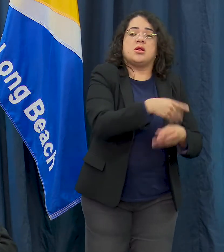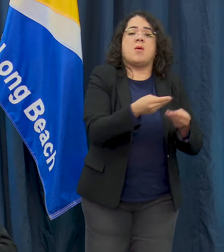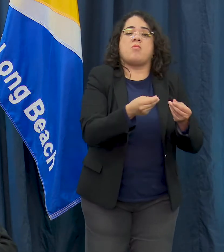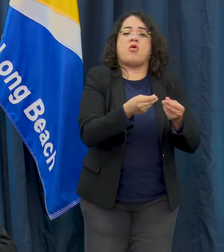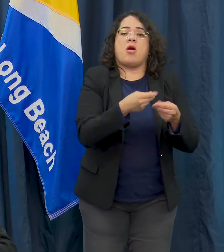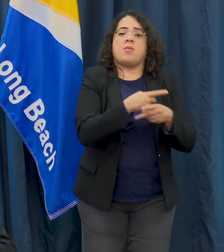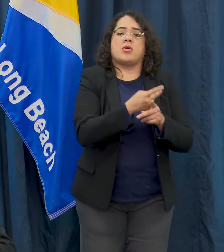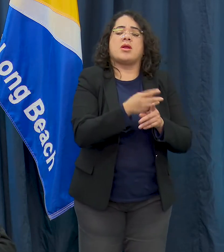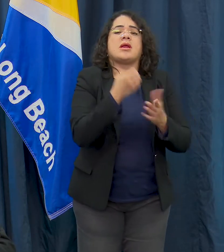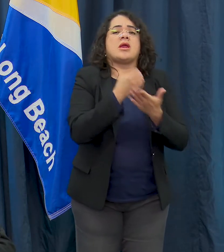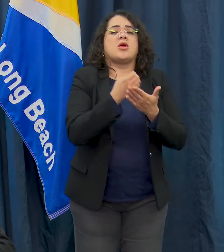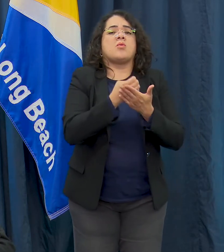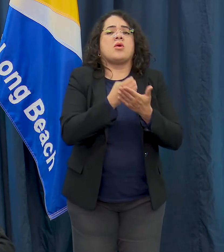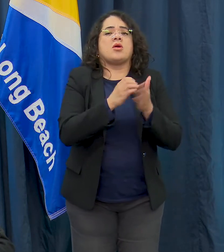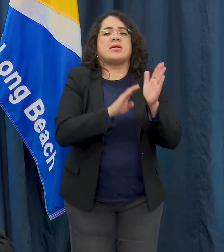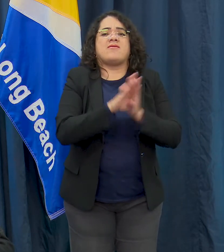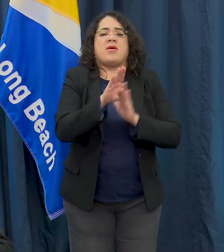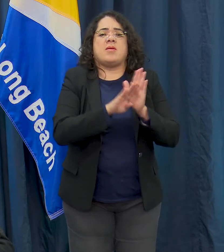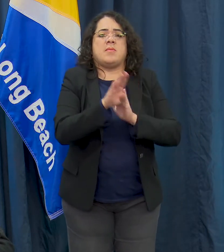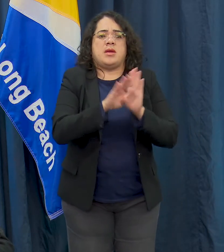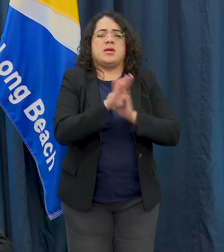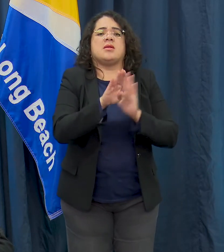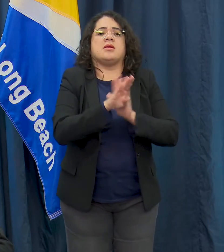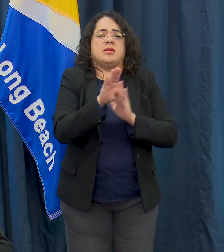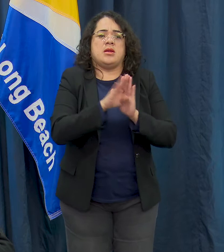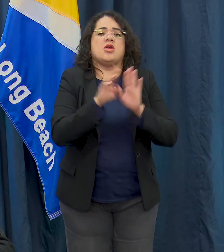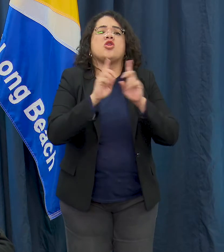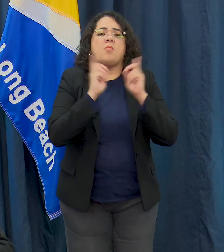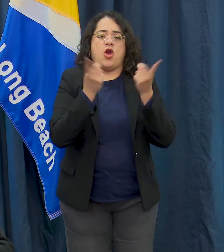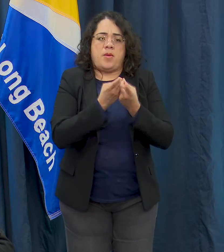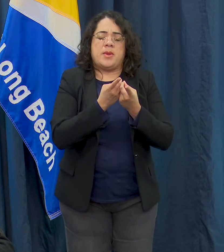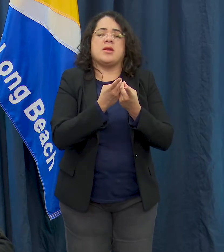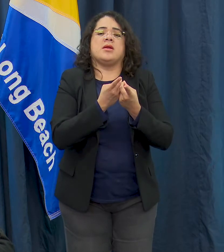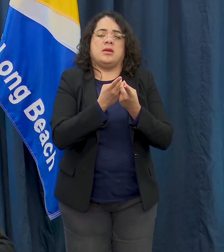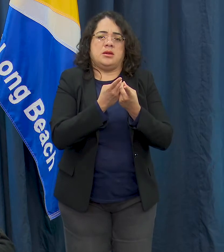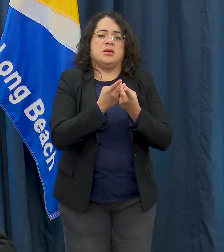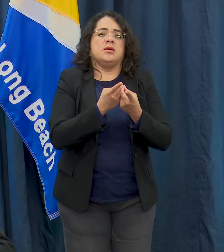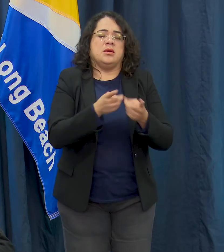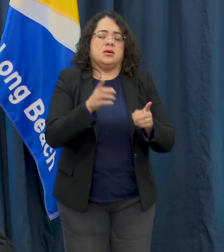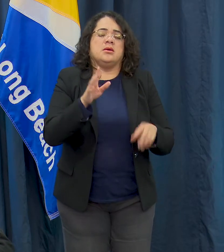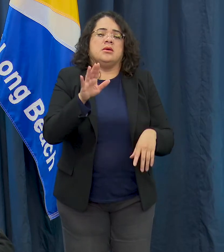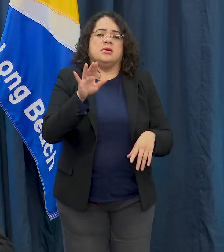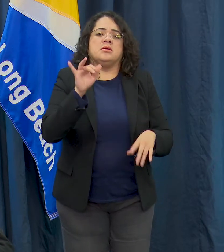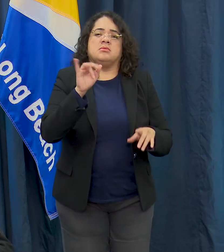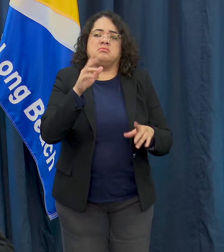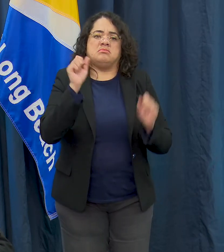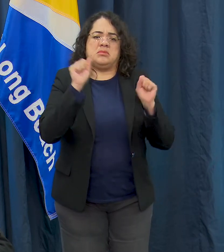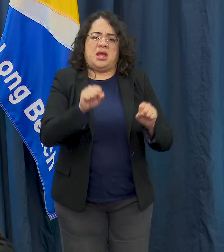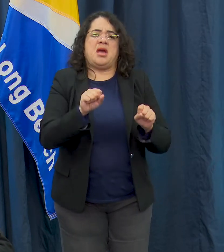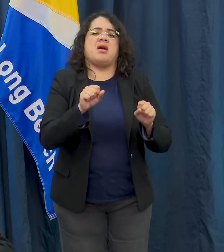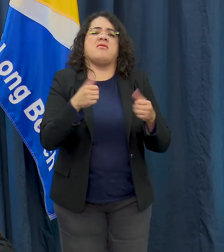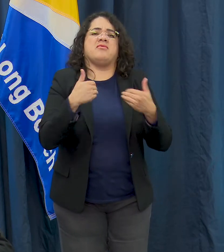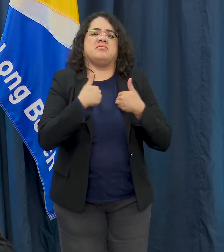Department. There are programs out there, the city's programs, the states programs that are looking at some of that stuff but I think that you